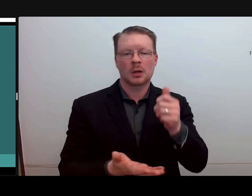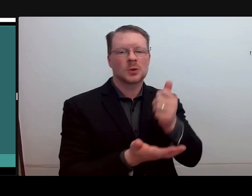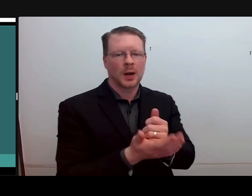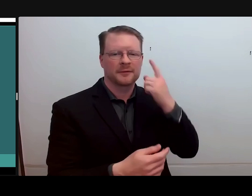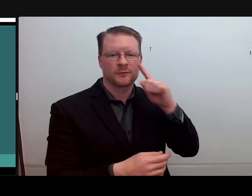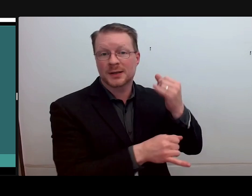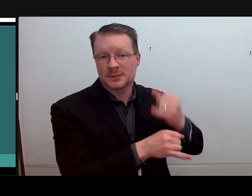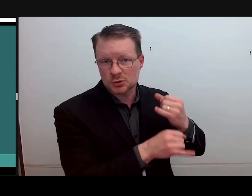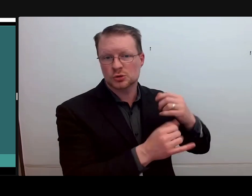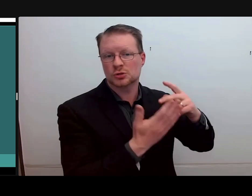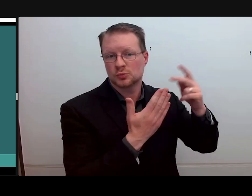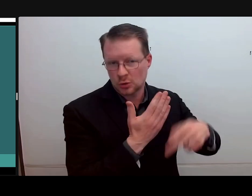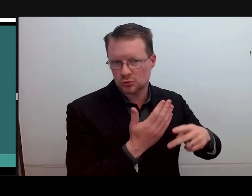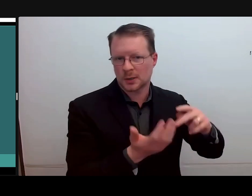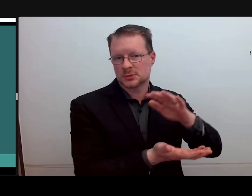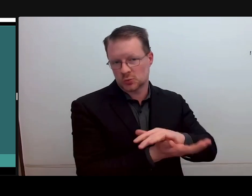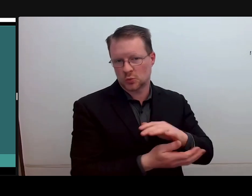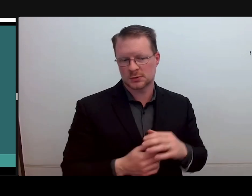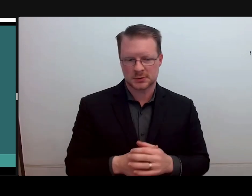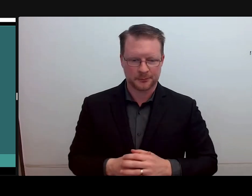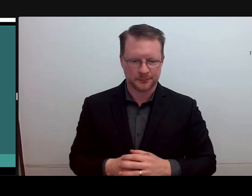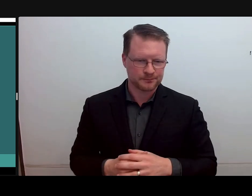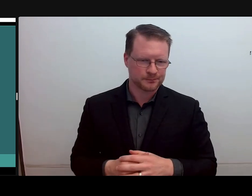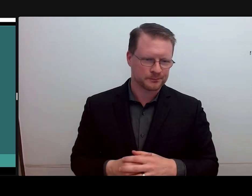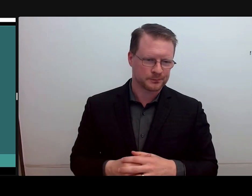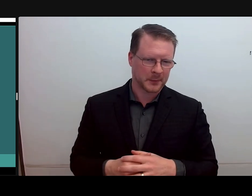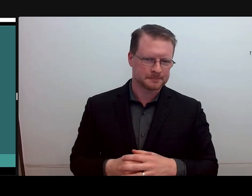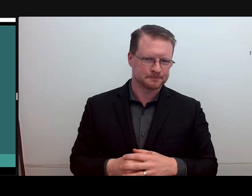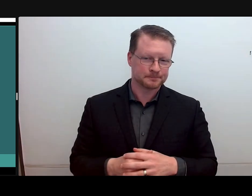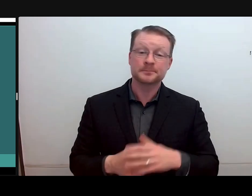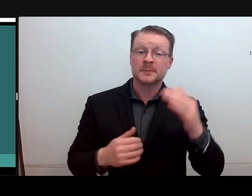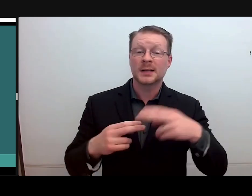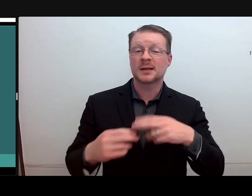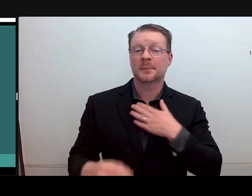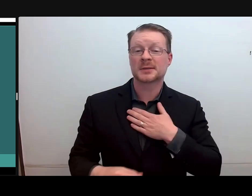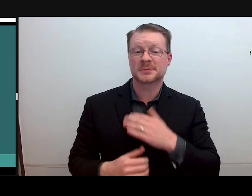That information is also helpful for institutions and programs in schools. Next slide.